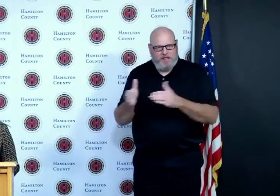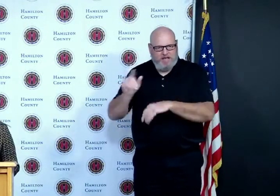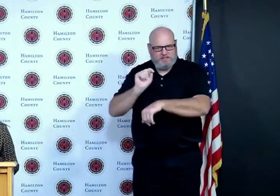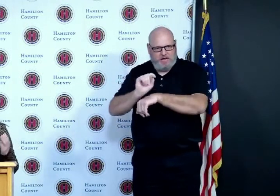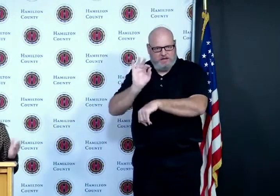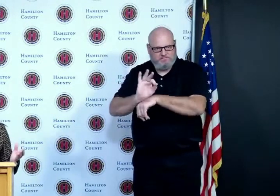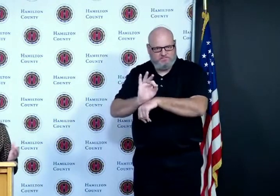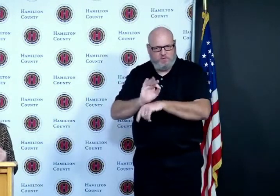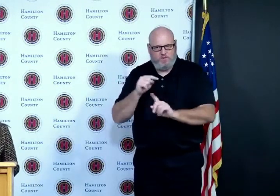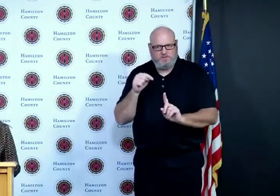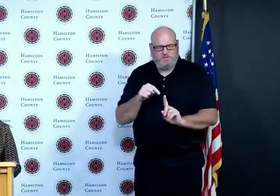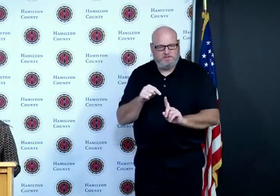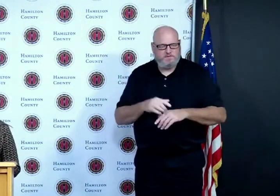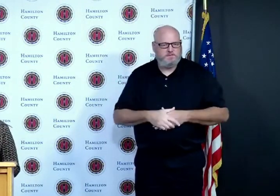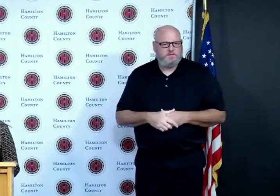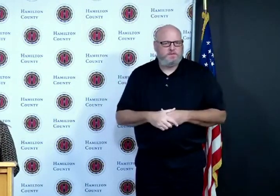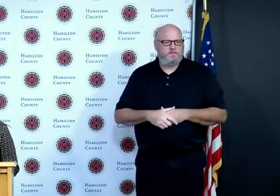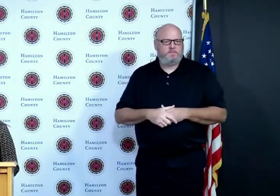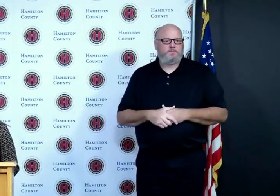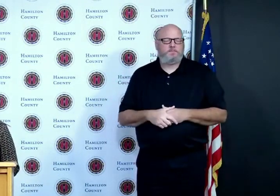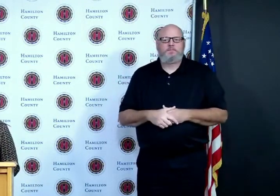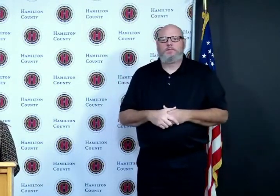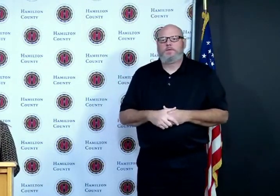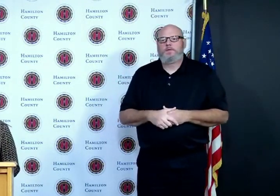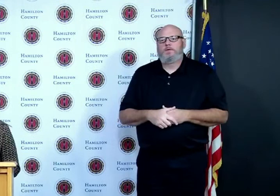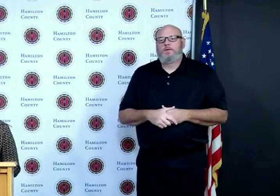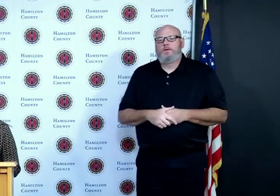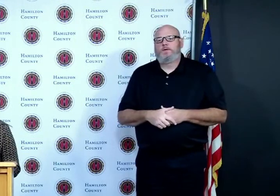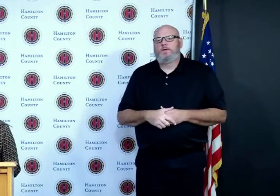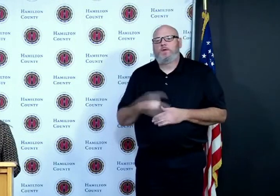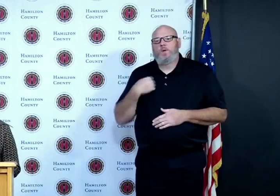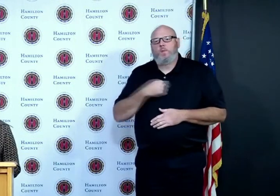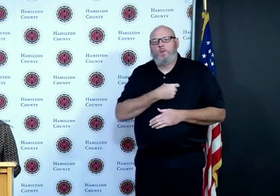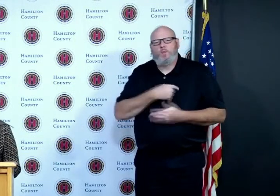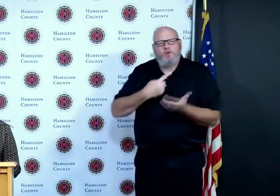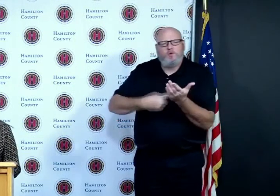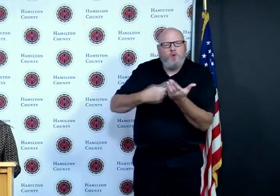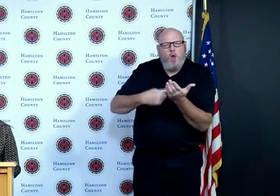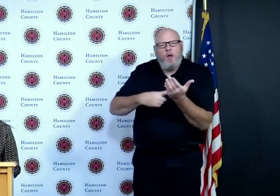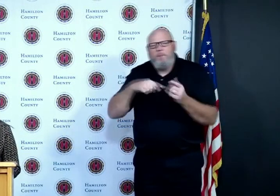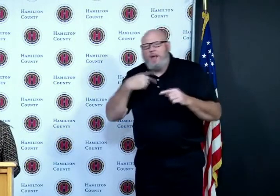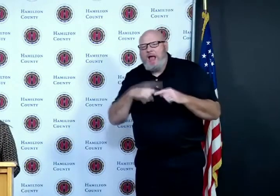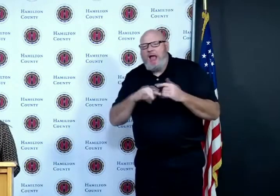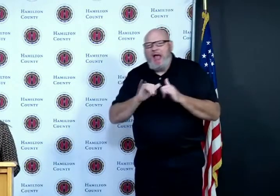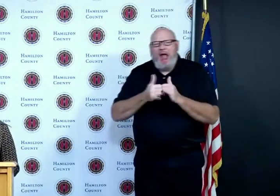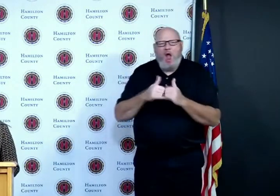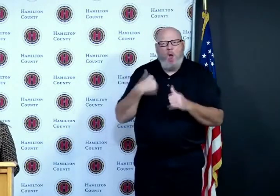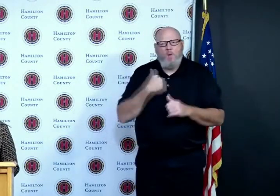to help staff up Public Health to provide critical relief for small businesses for renters